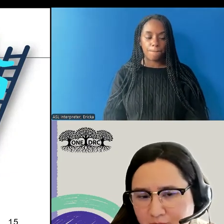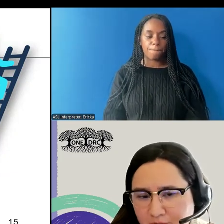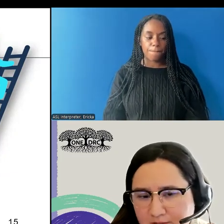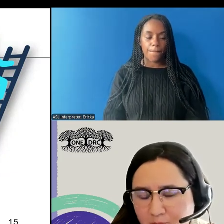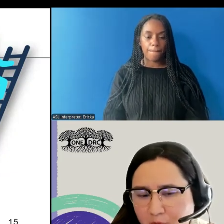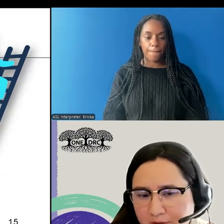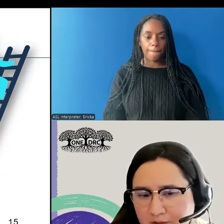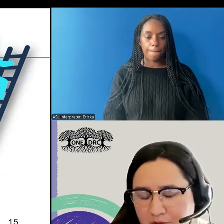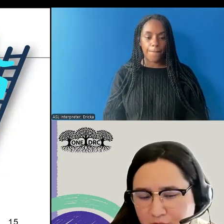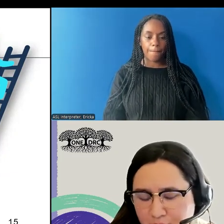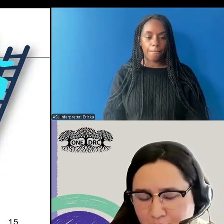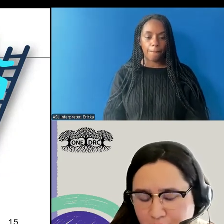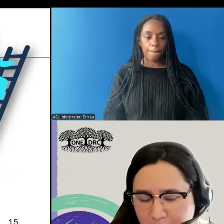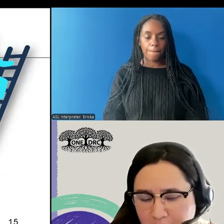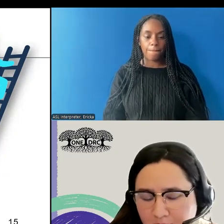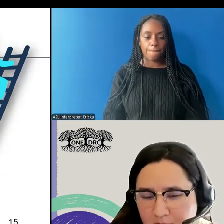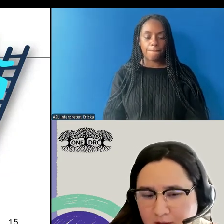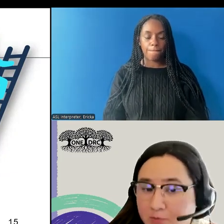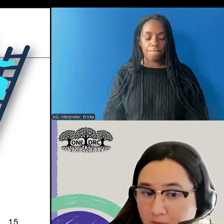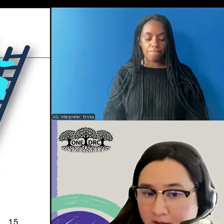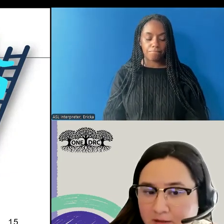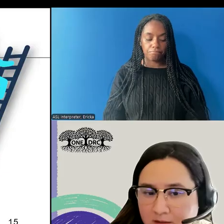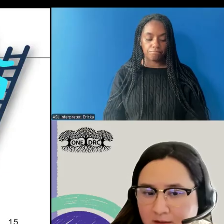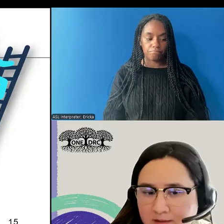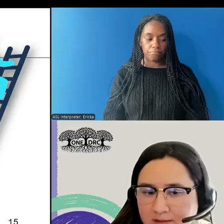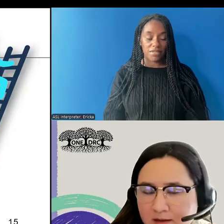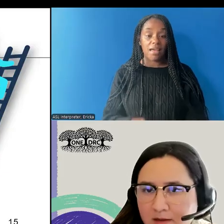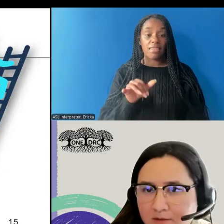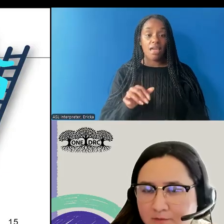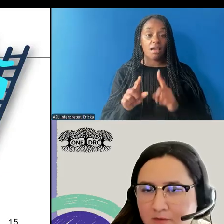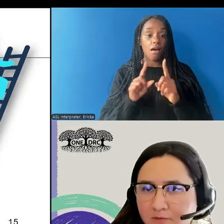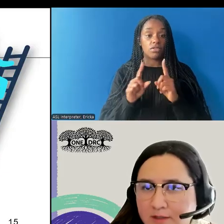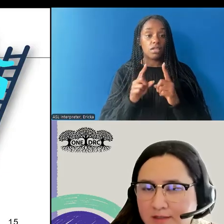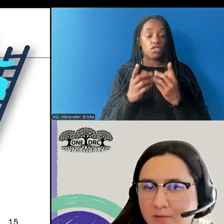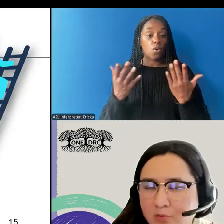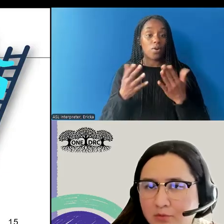What is important to keep in mind is that if, for example,